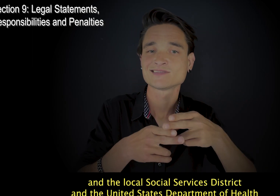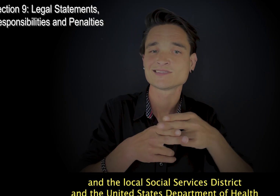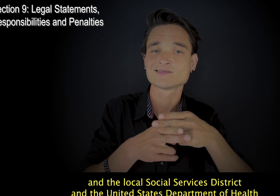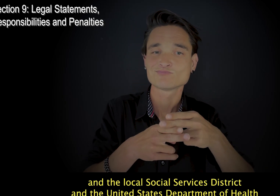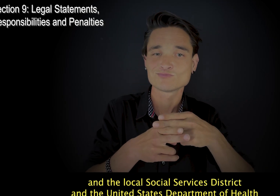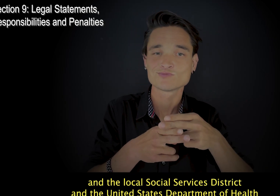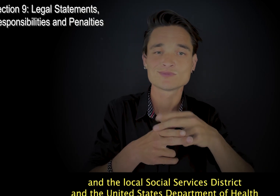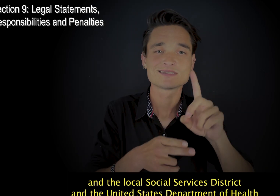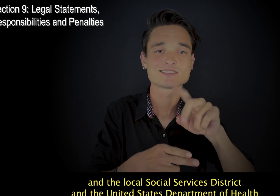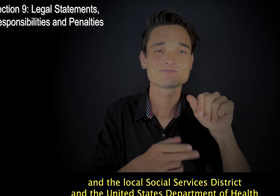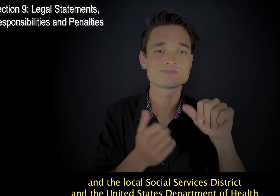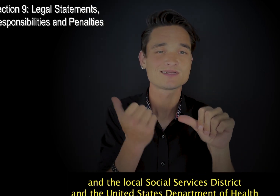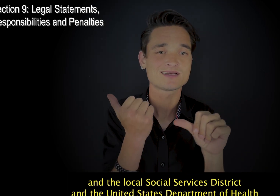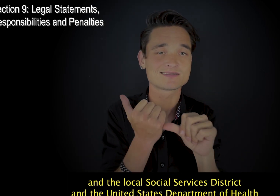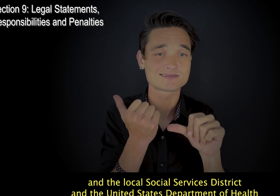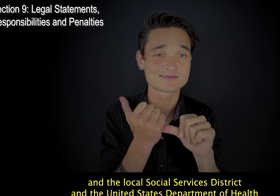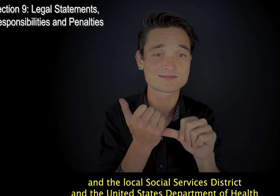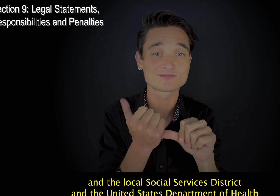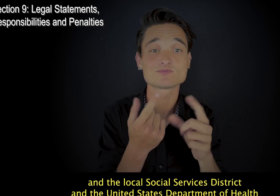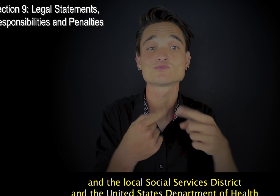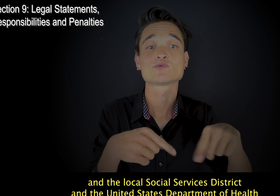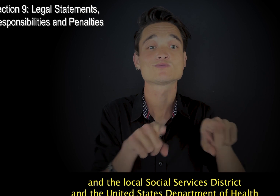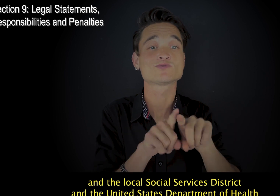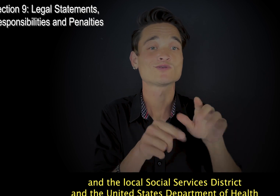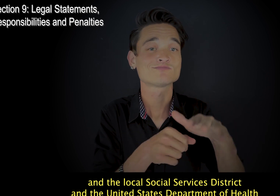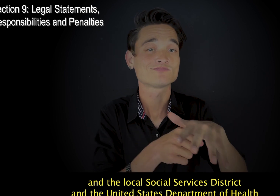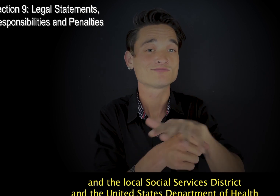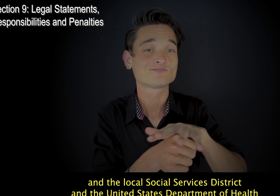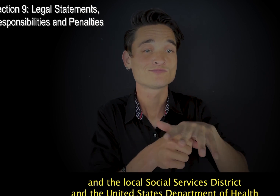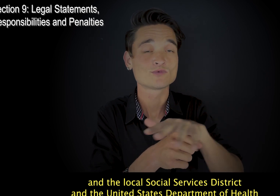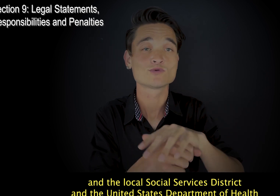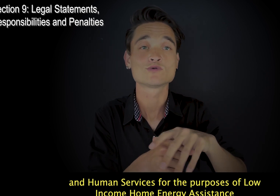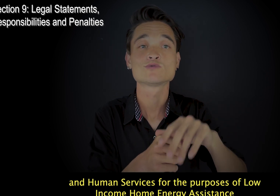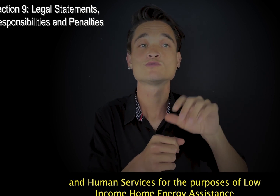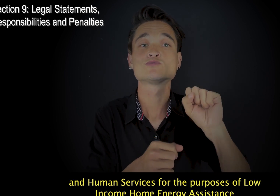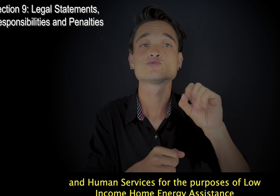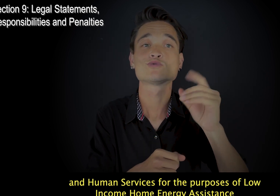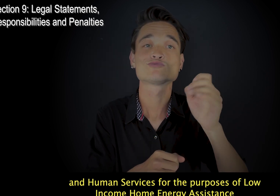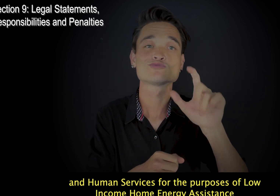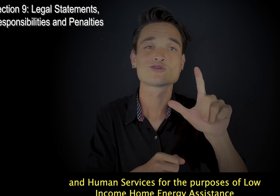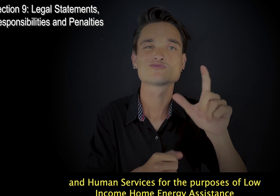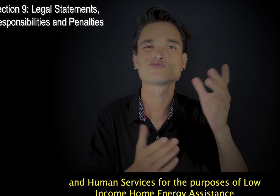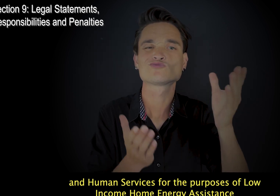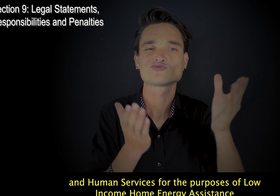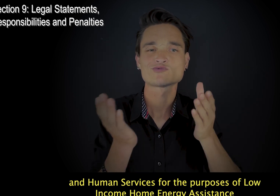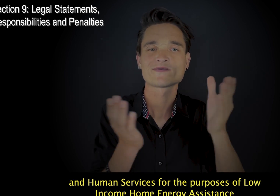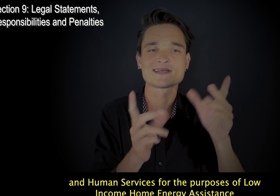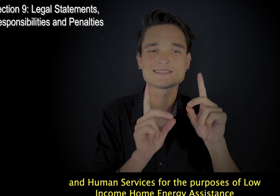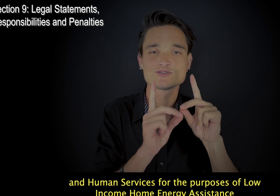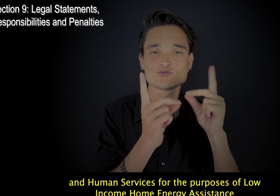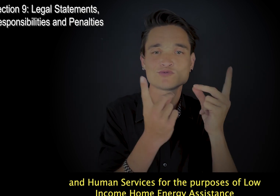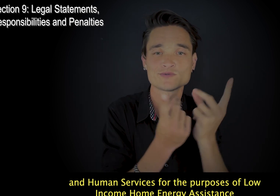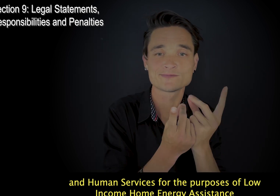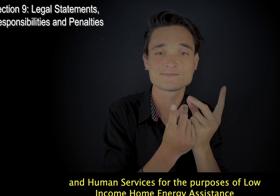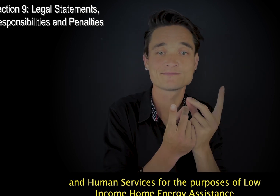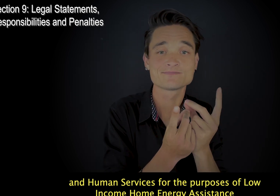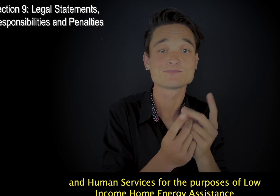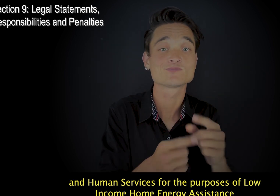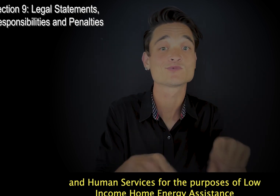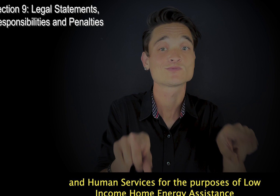and the local Social Services District and the United States Department of Health and Human Services for the purposes of Low Income Home Energy Assistance